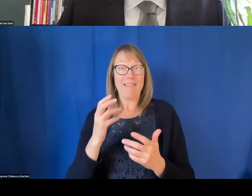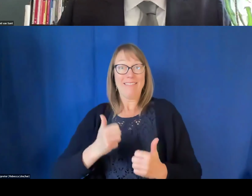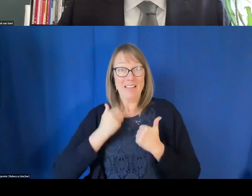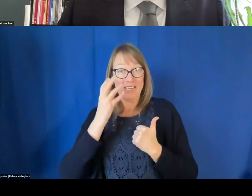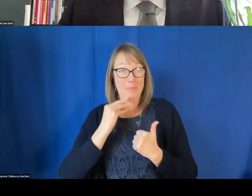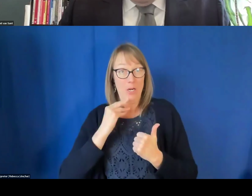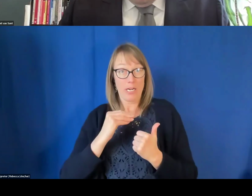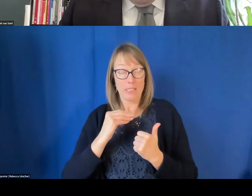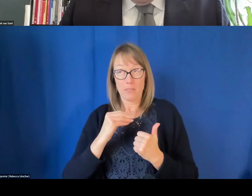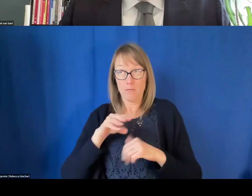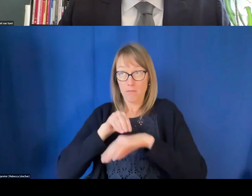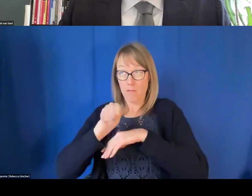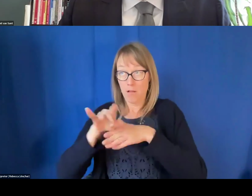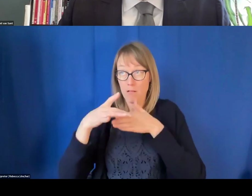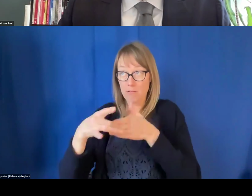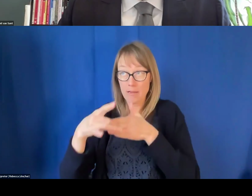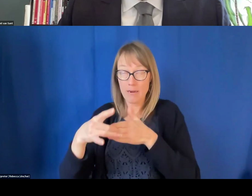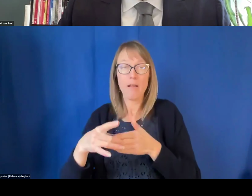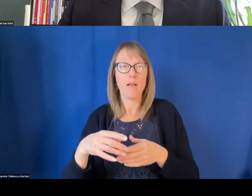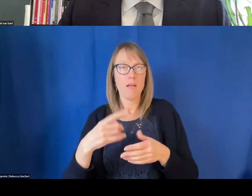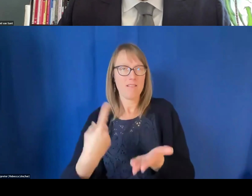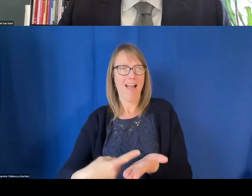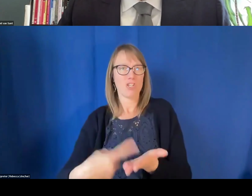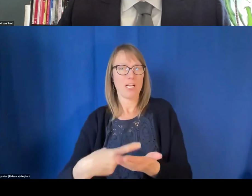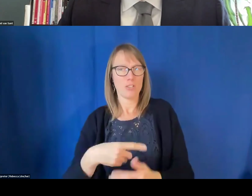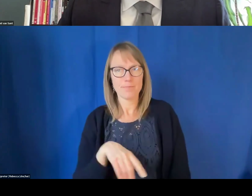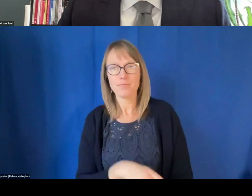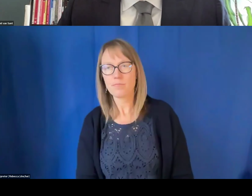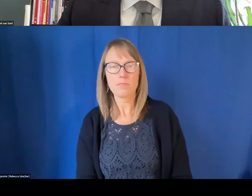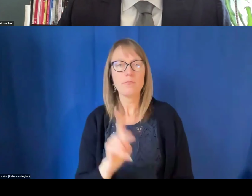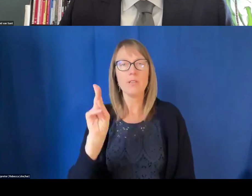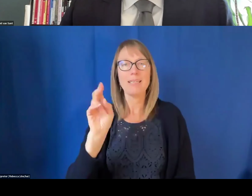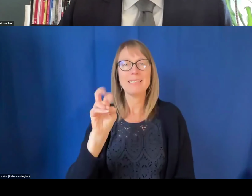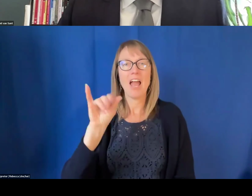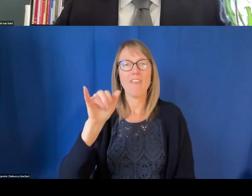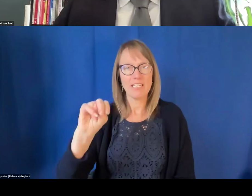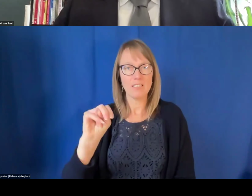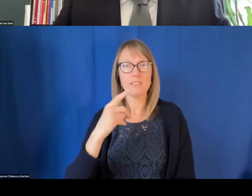Daniel's 110% correct on that, and that's the value that I learned